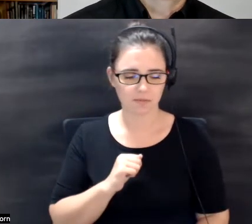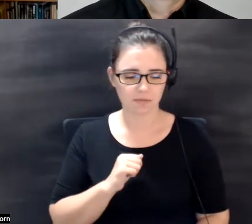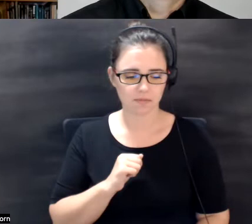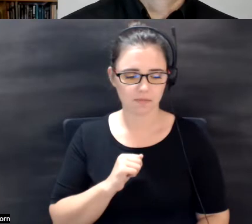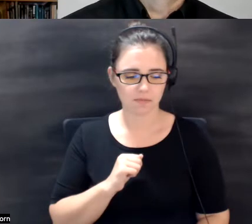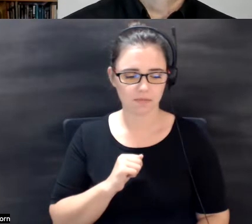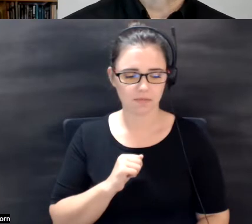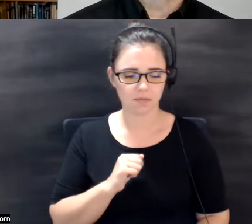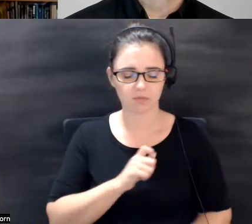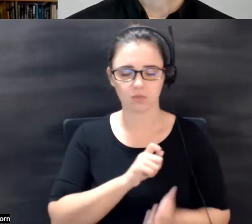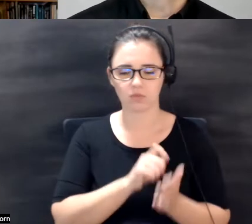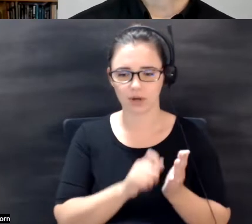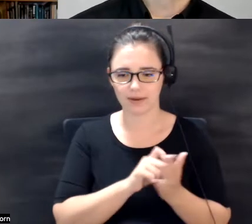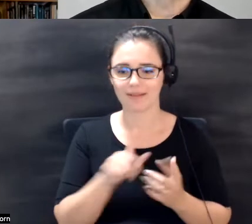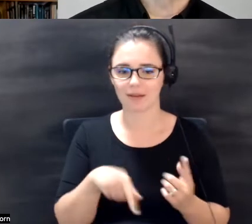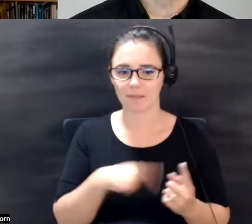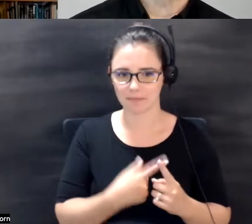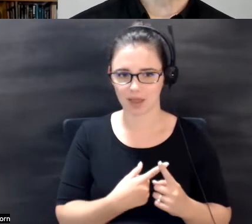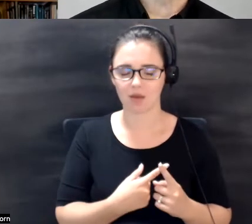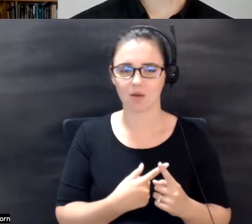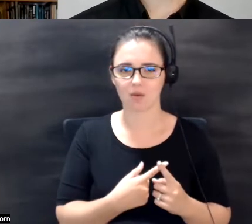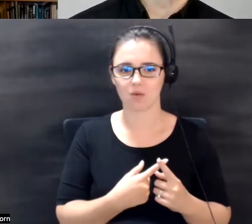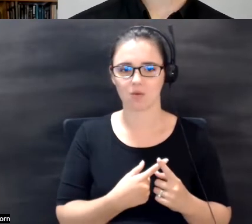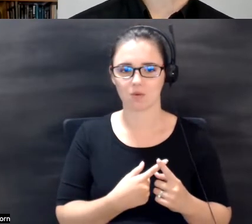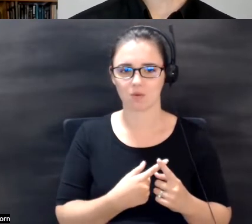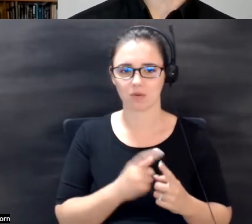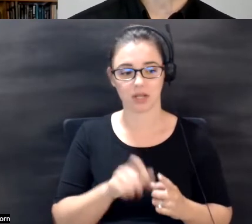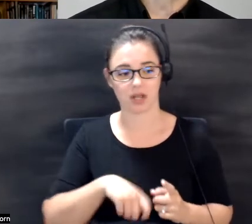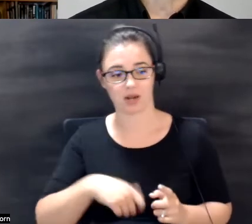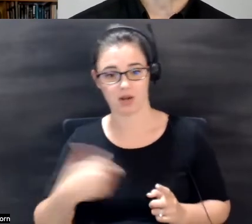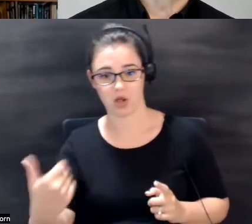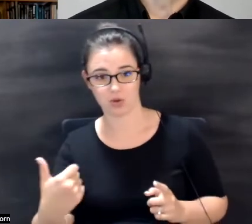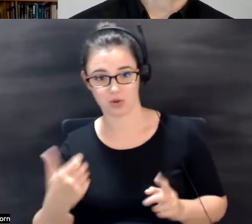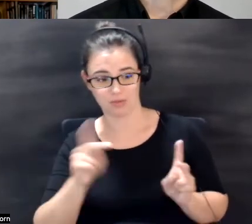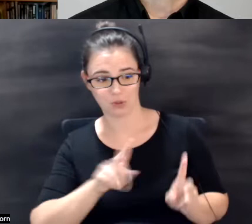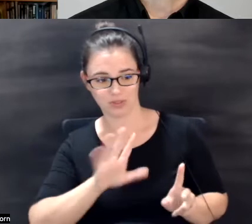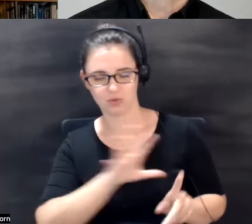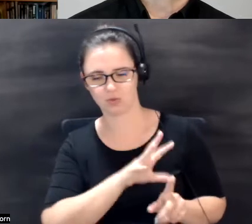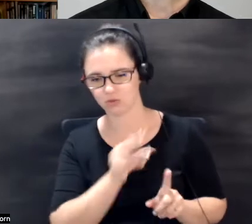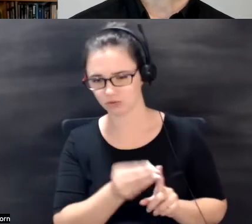you know, writing about a different, writing about another's culture. Yeah. And, and